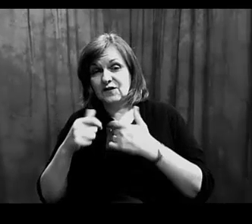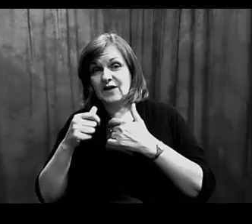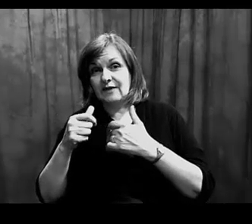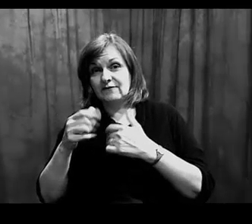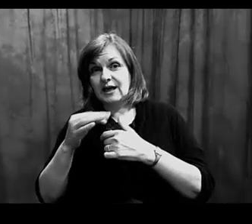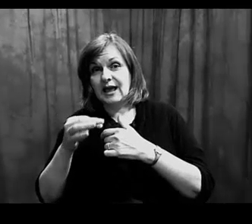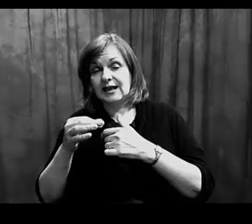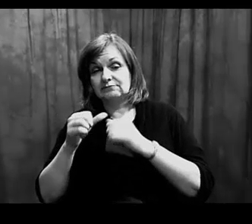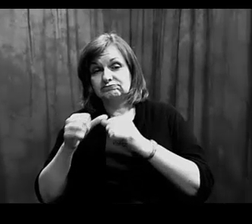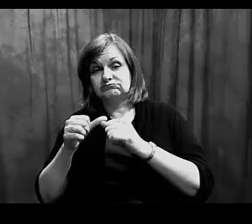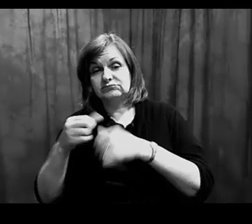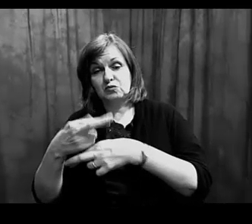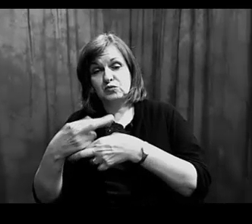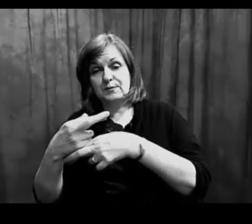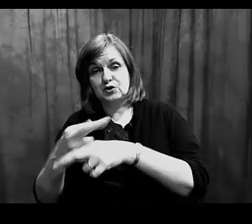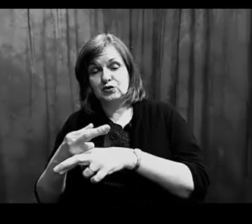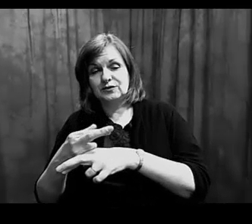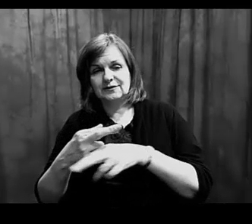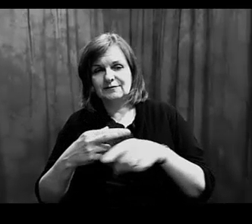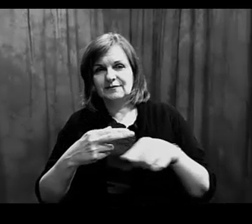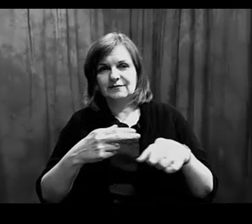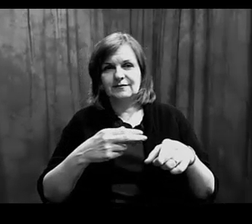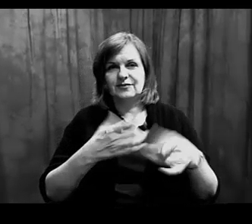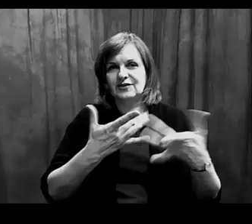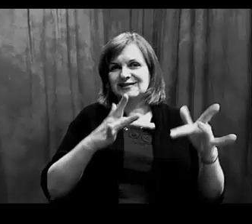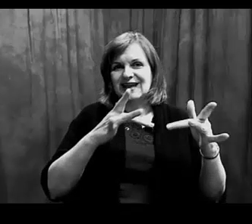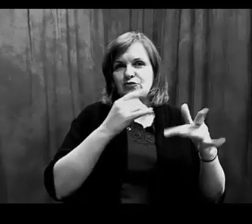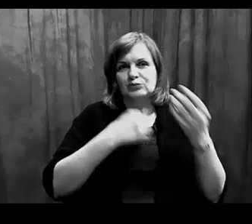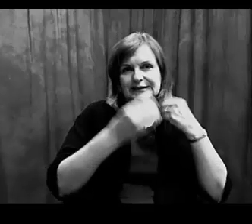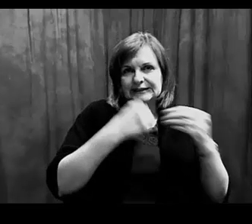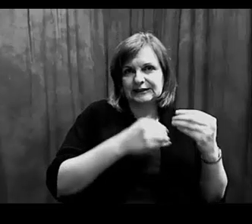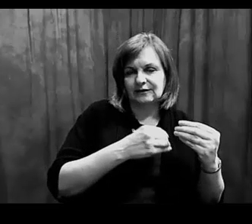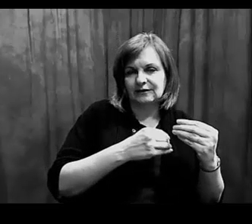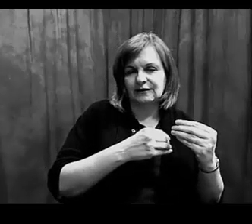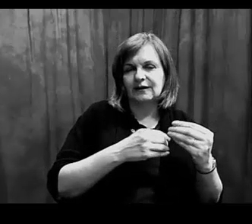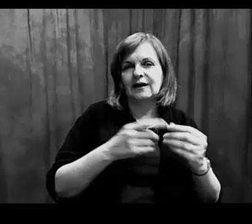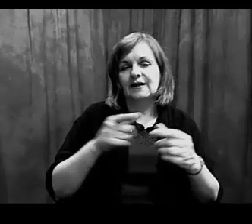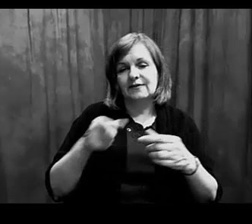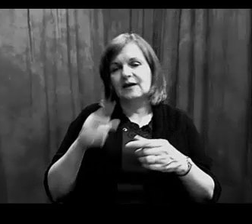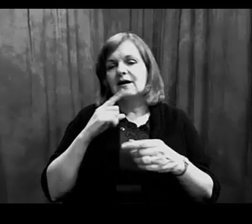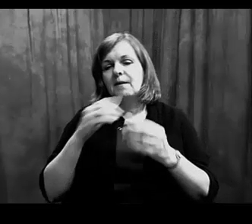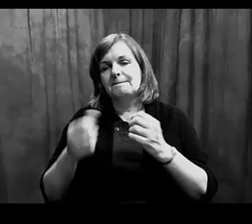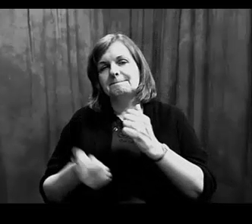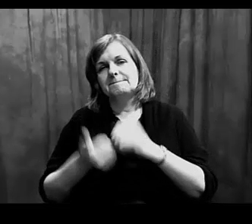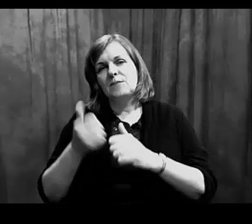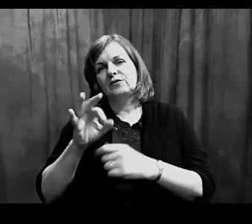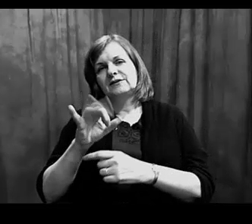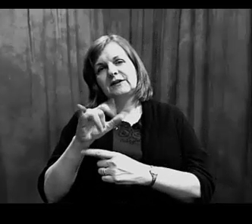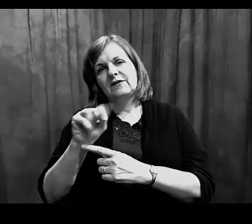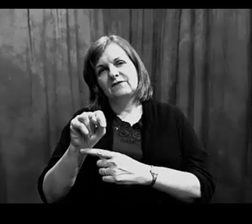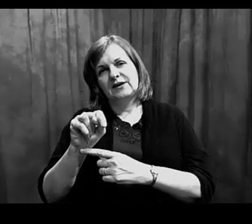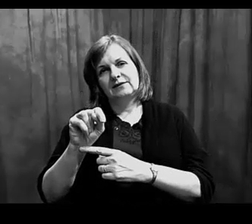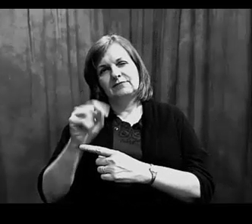and reproduce these beetles survived